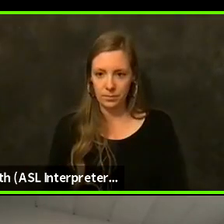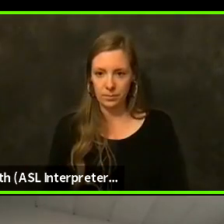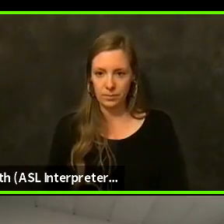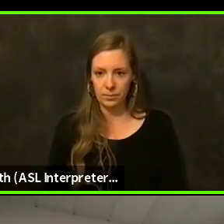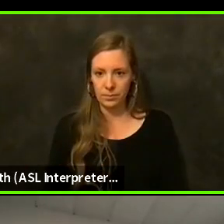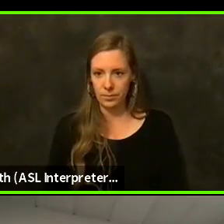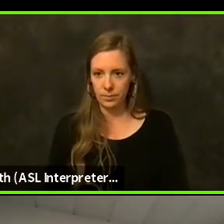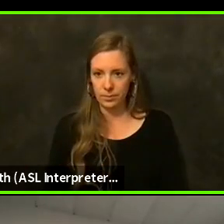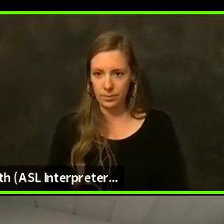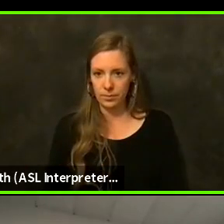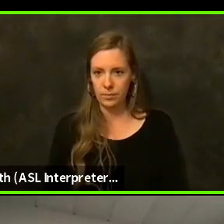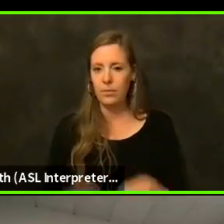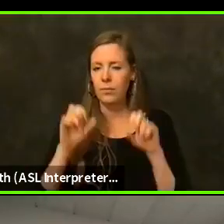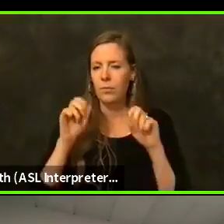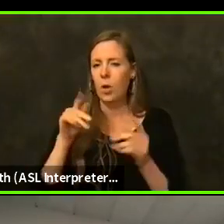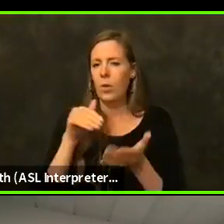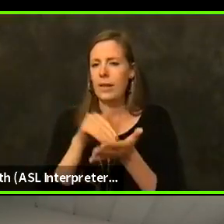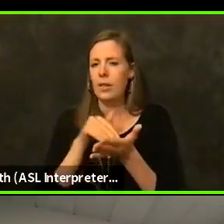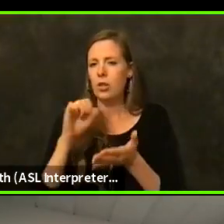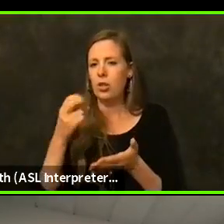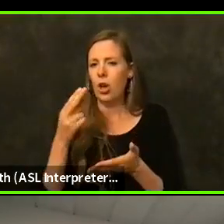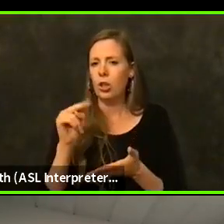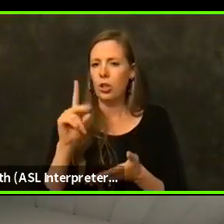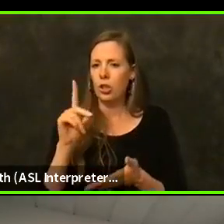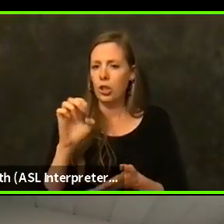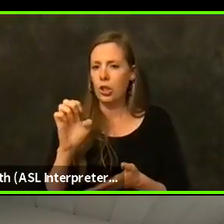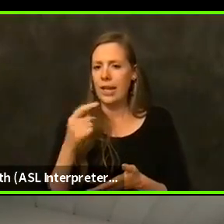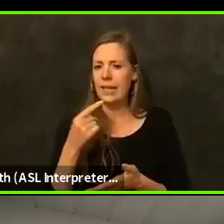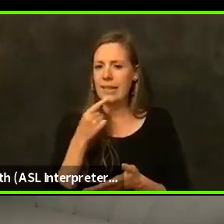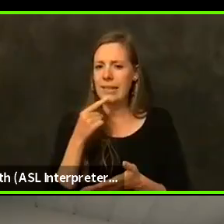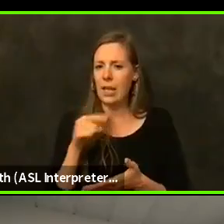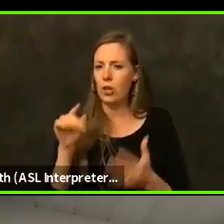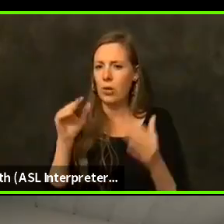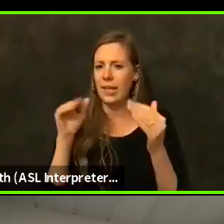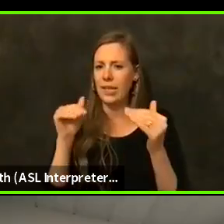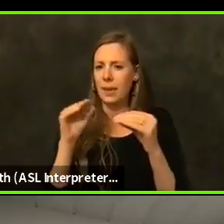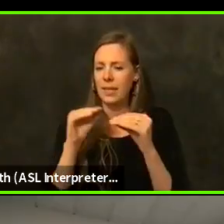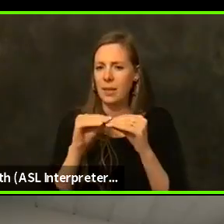The doctor said they had said that we're expecting more than.